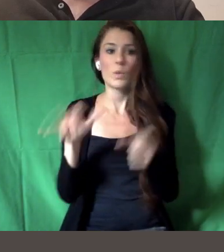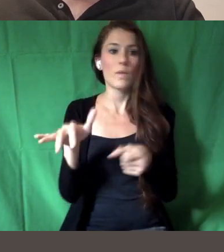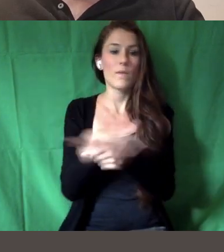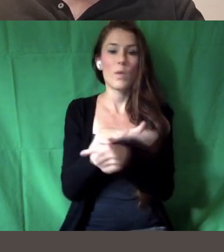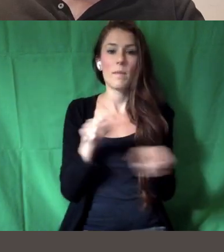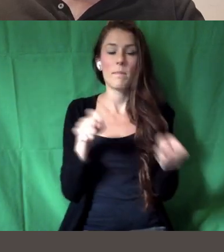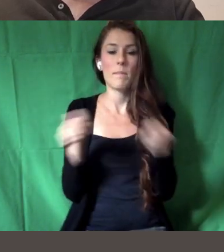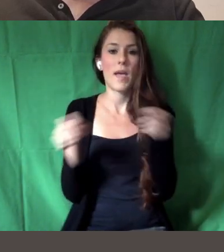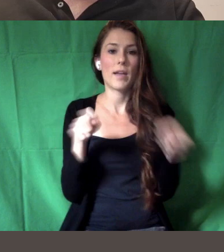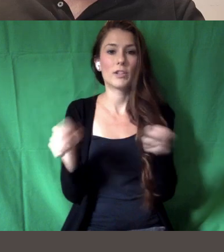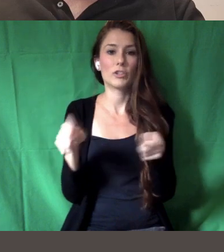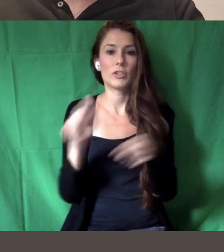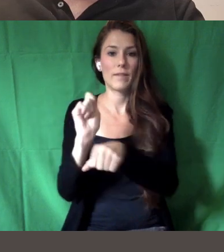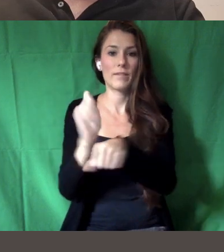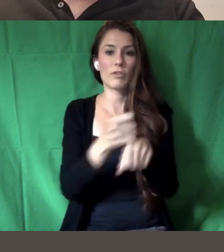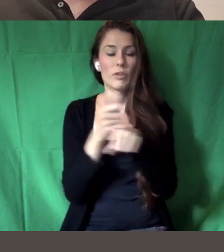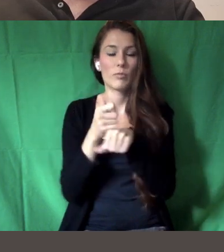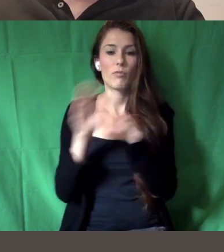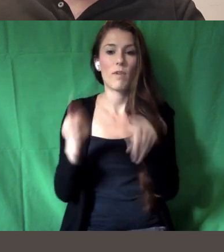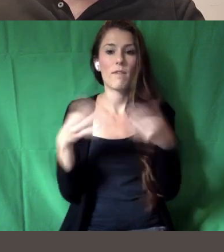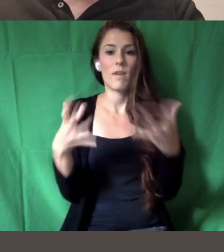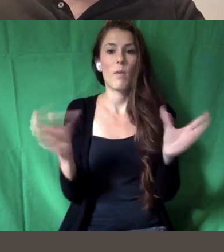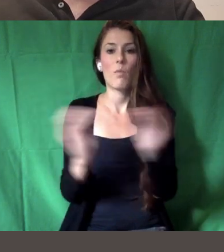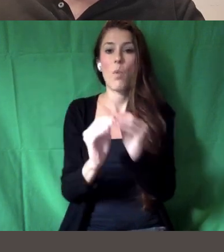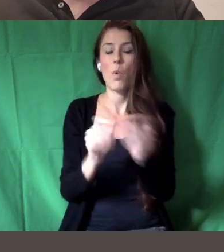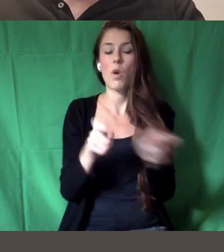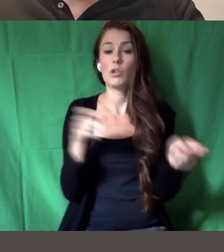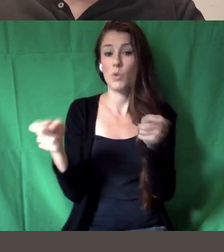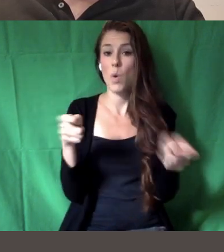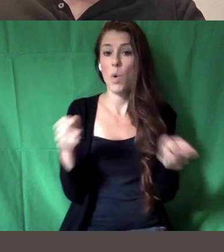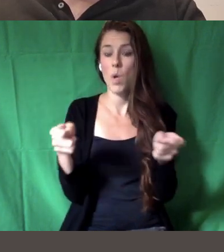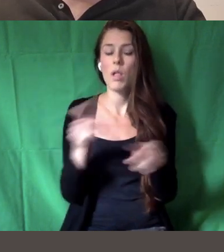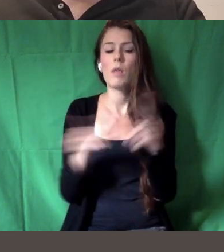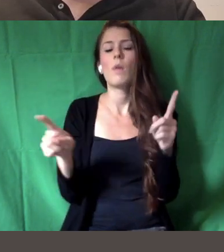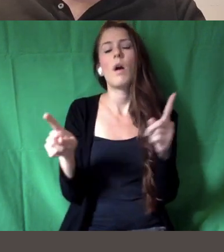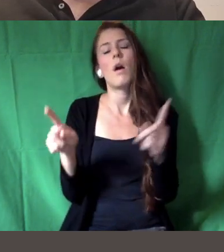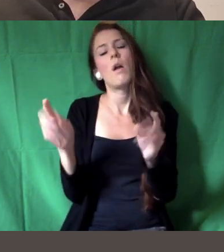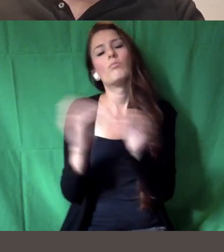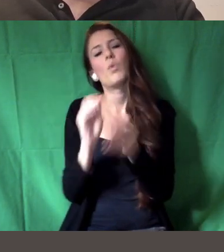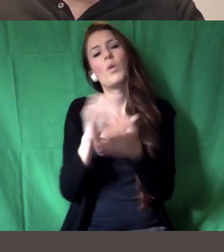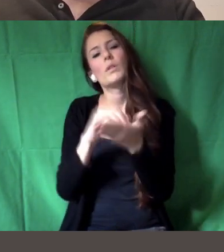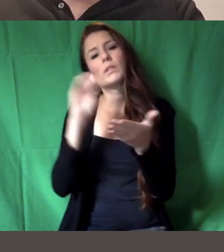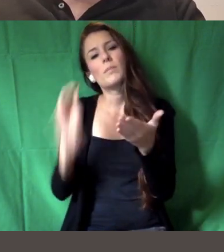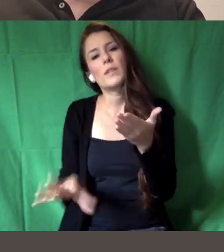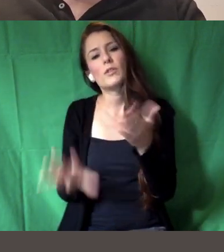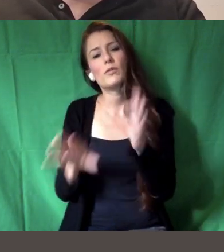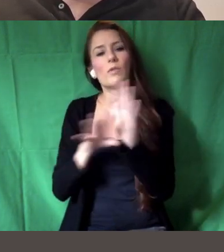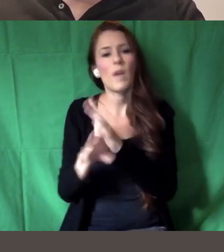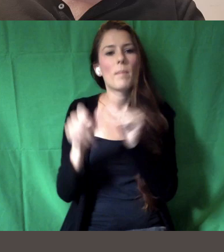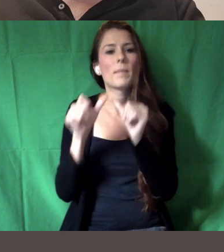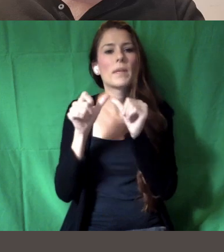configurations provide more control, but they are more expensive to develop, maintain, and operate.